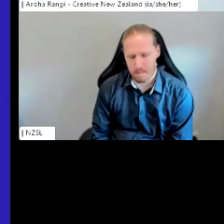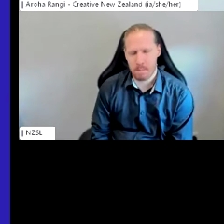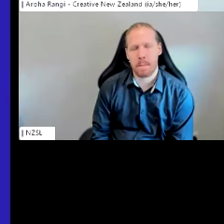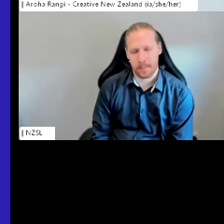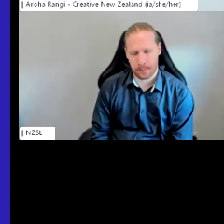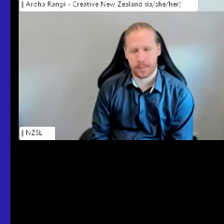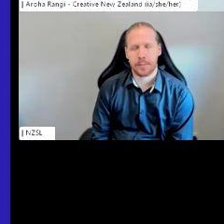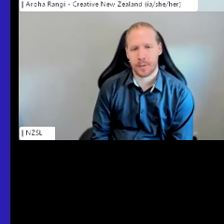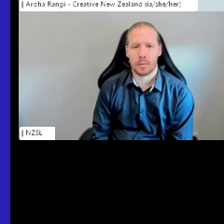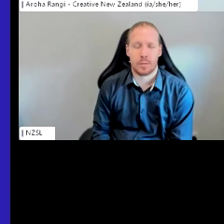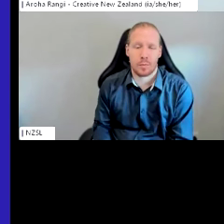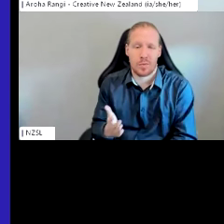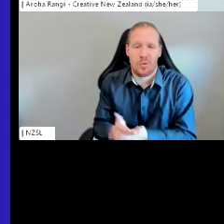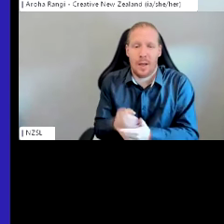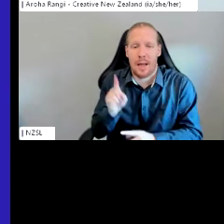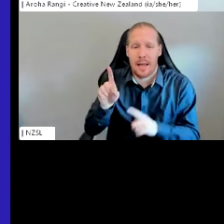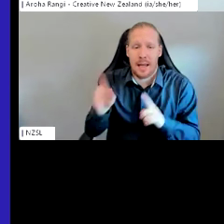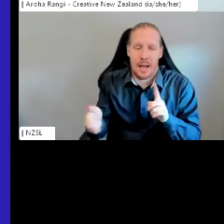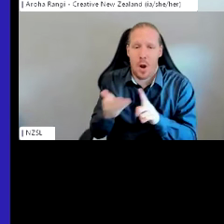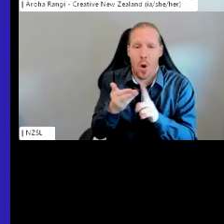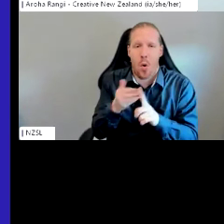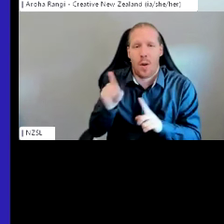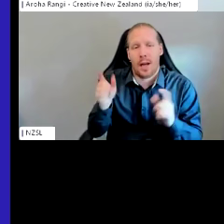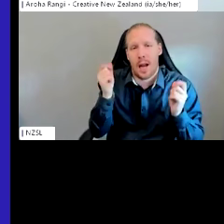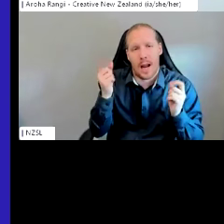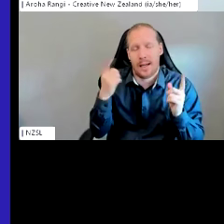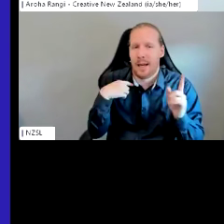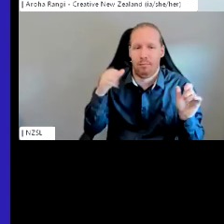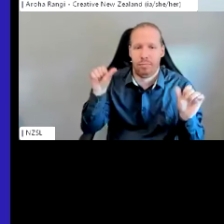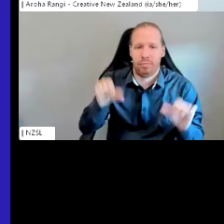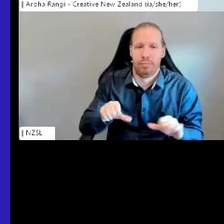um was literally the opposite of what people wanted. People wanted the the grandeur of it. So